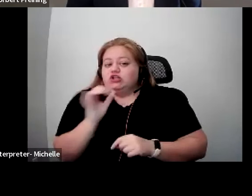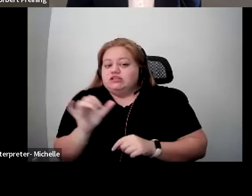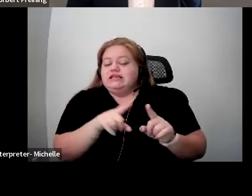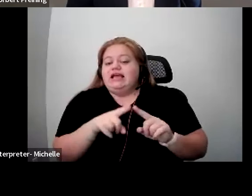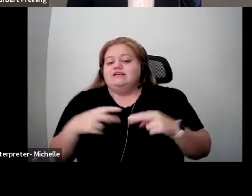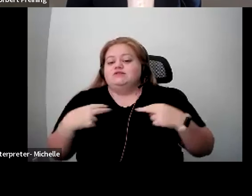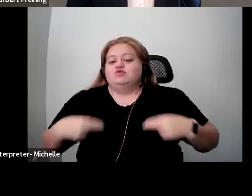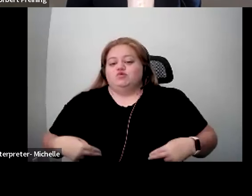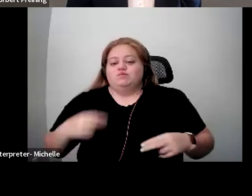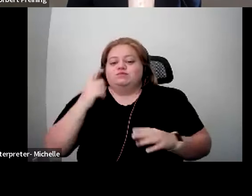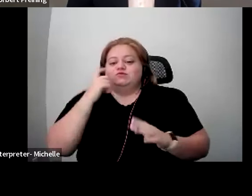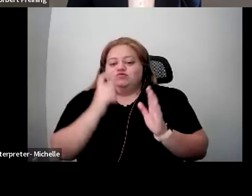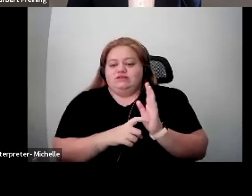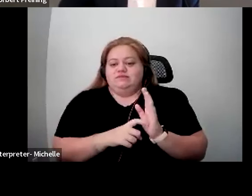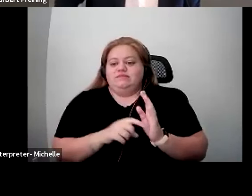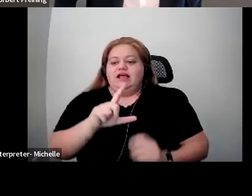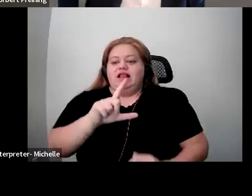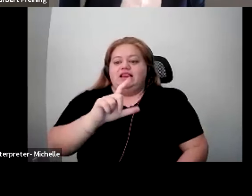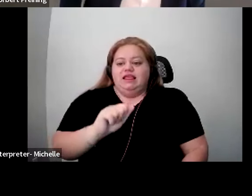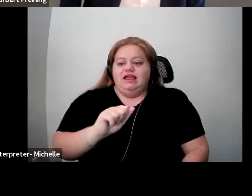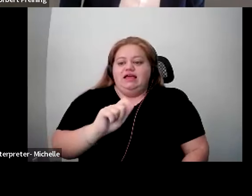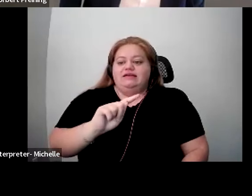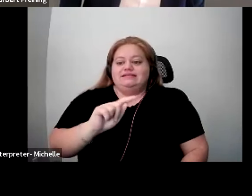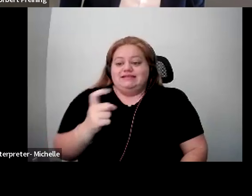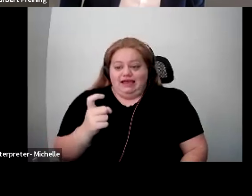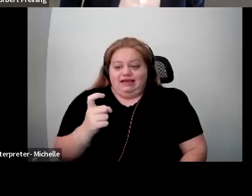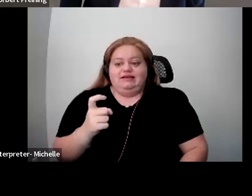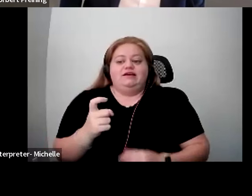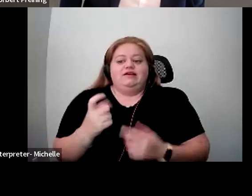But what LaTeX and TeX provided originally